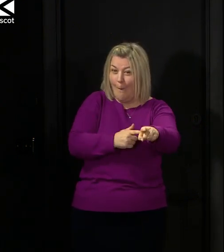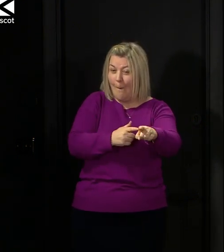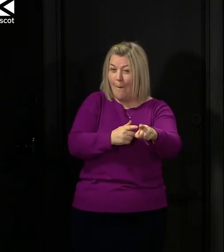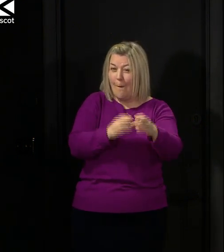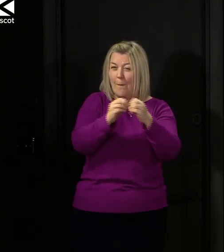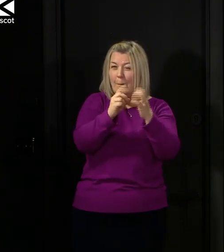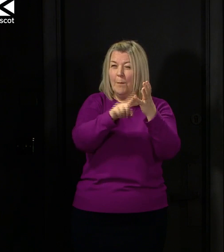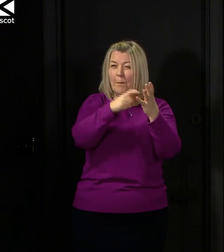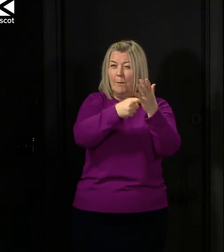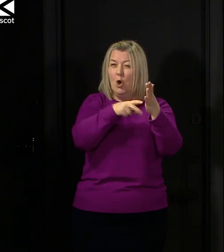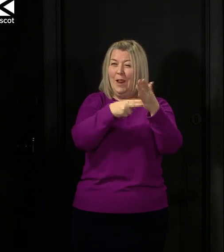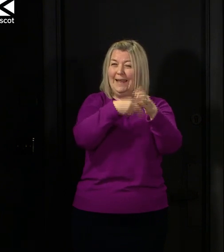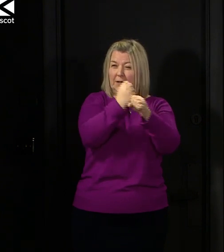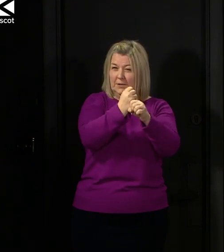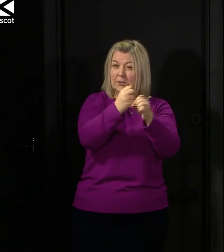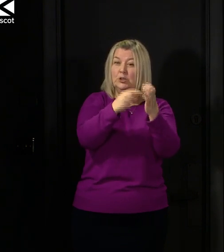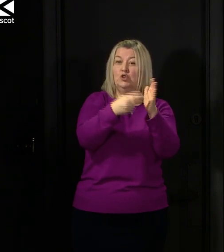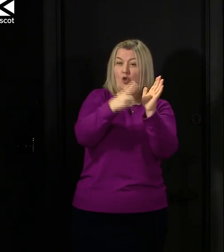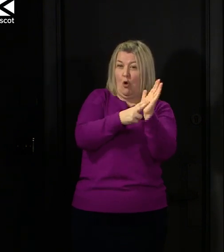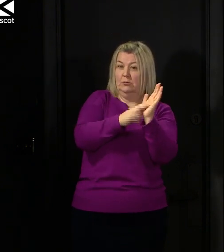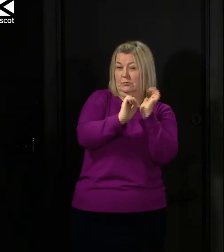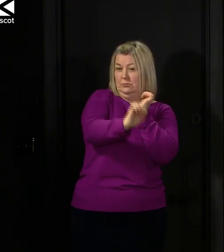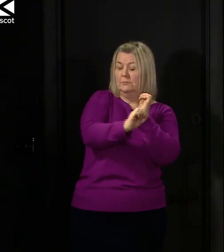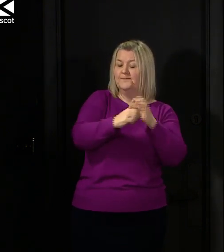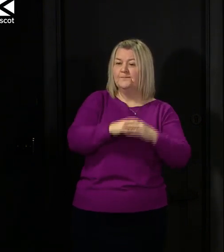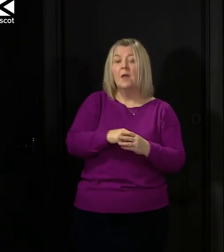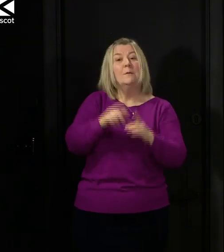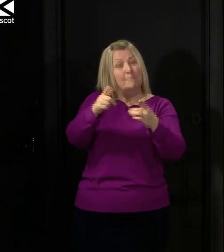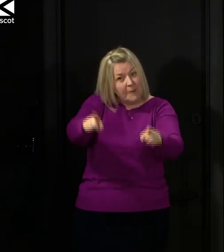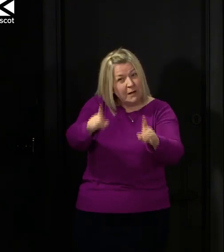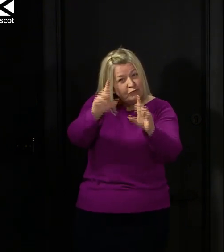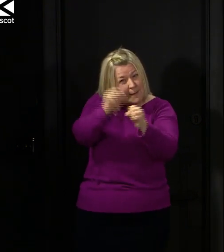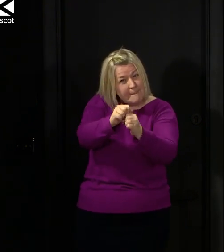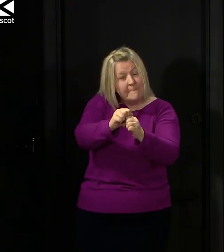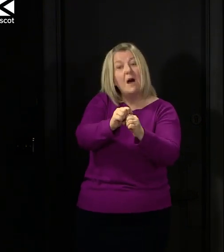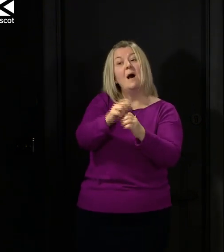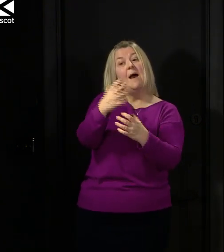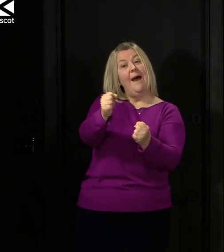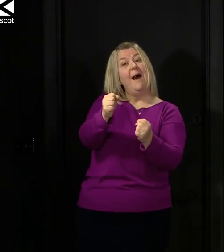any care worker we have set up an email hotline for any worker in health or social care who